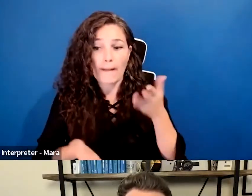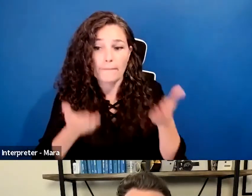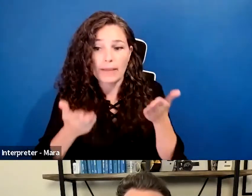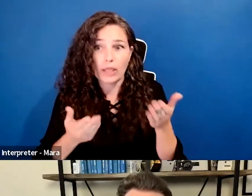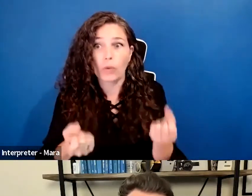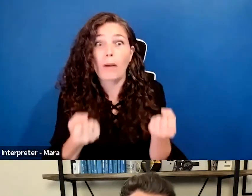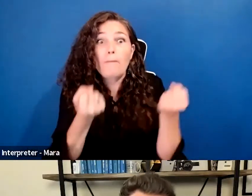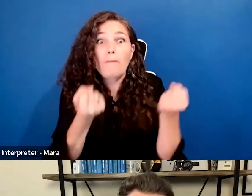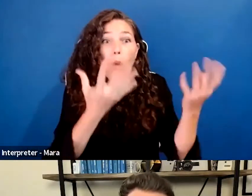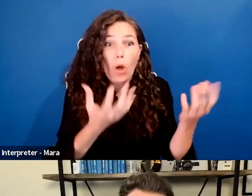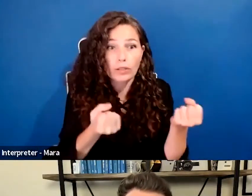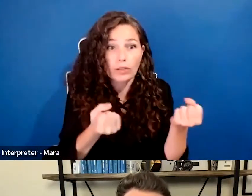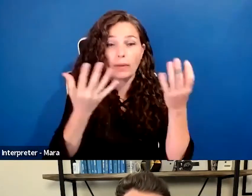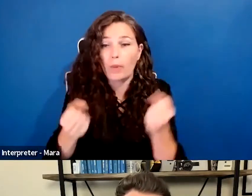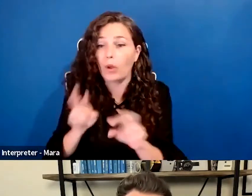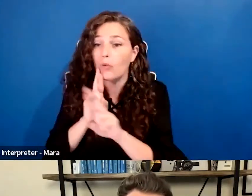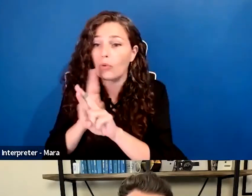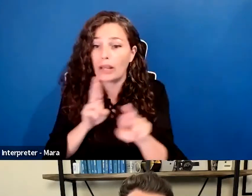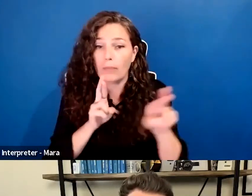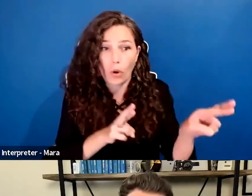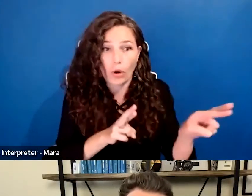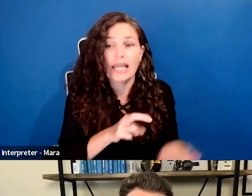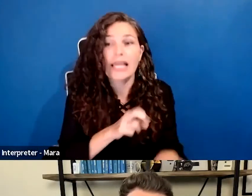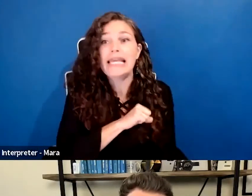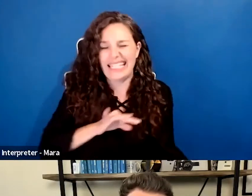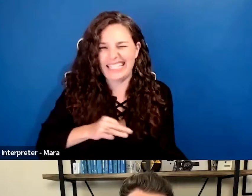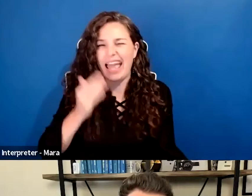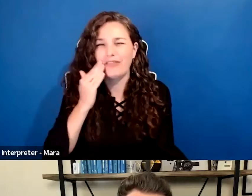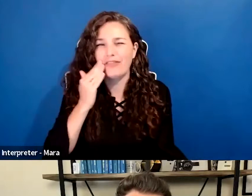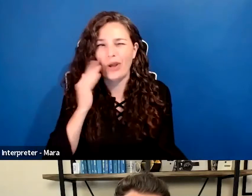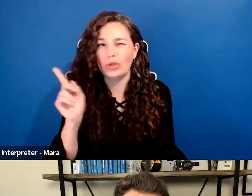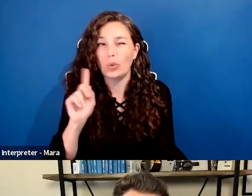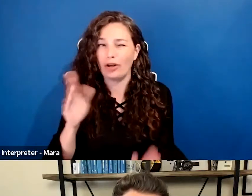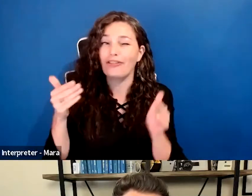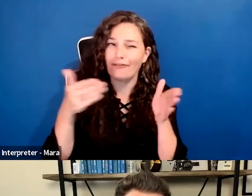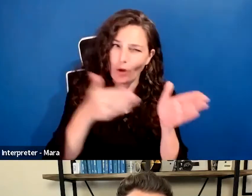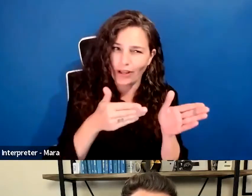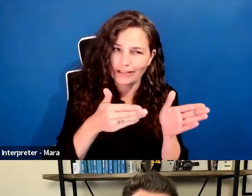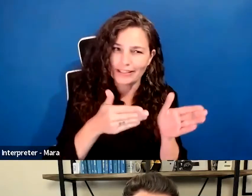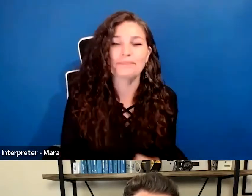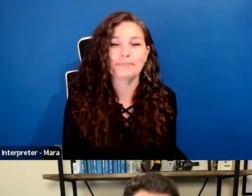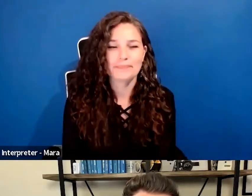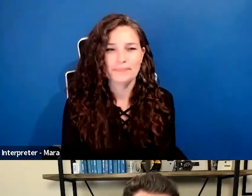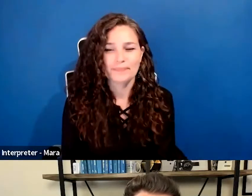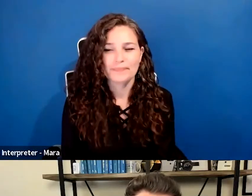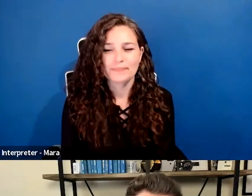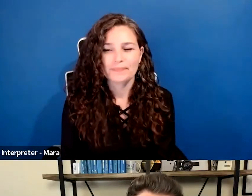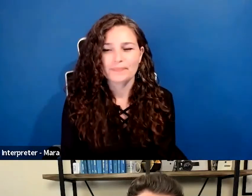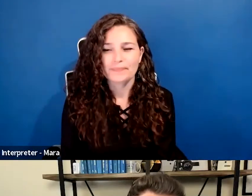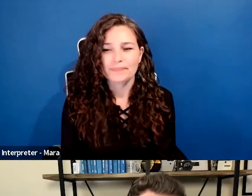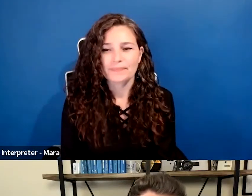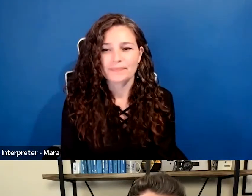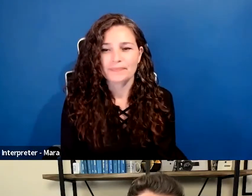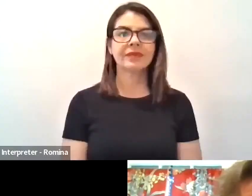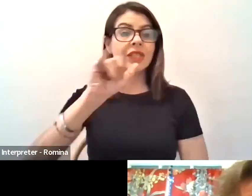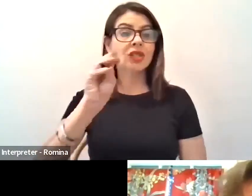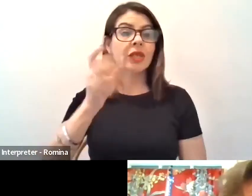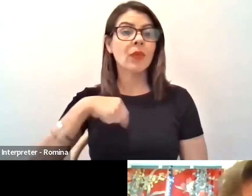and so staff knows where to, to focus their efforts. Jim, we do have some questions from members.